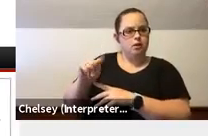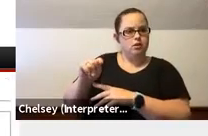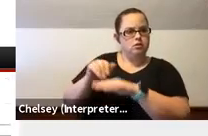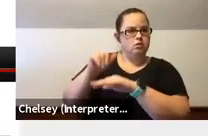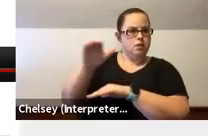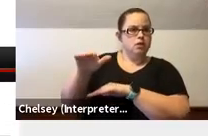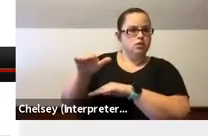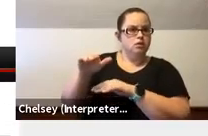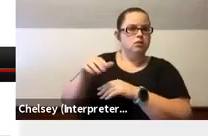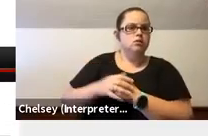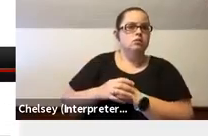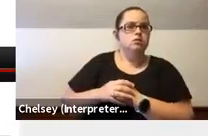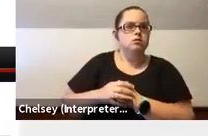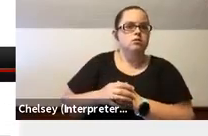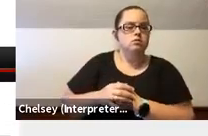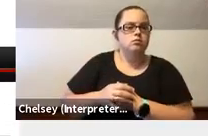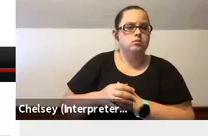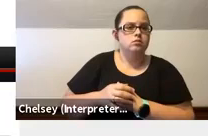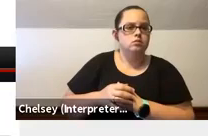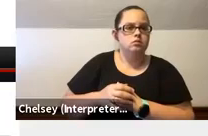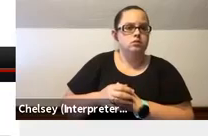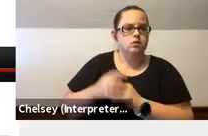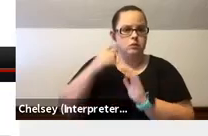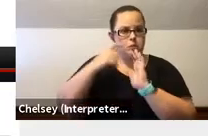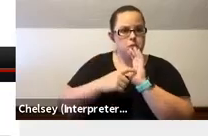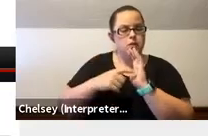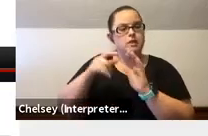Sage Talbot: And "system update is successful." So they have been sent,